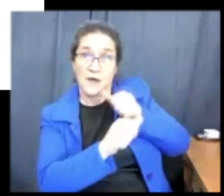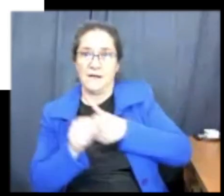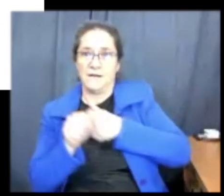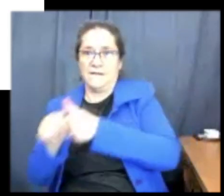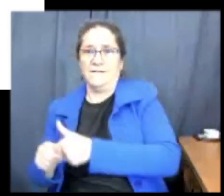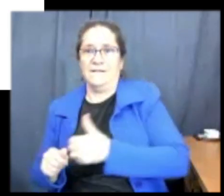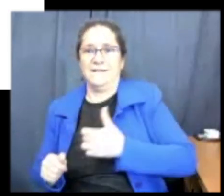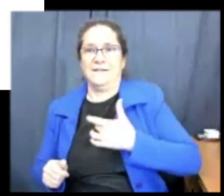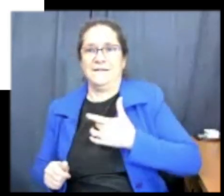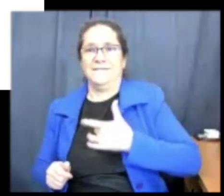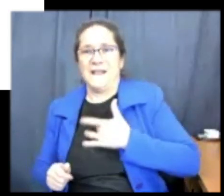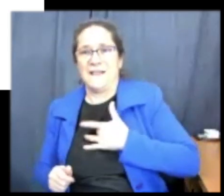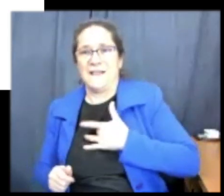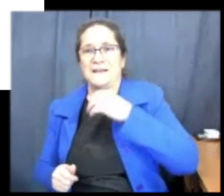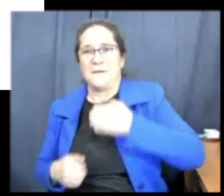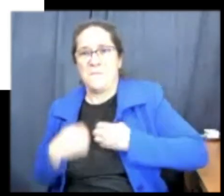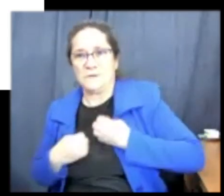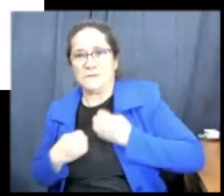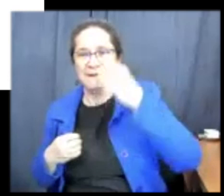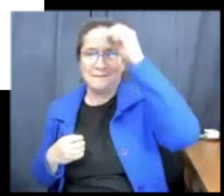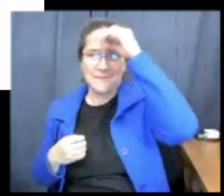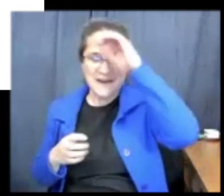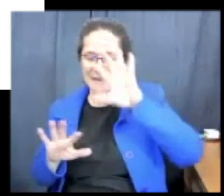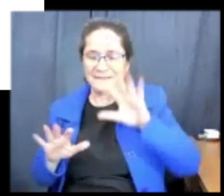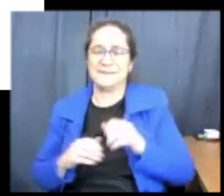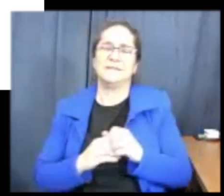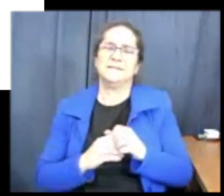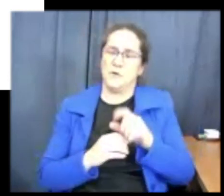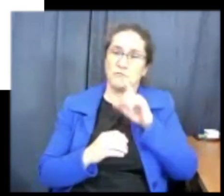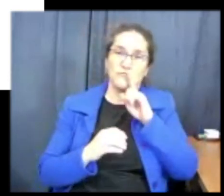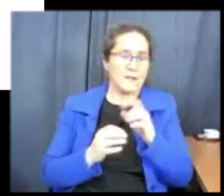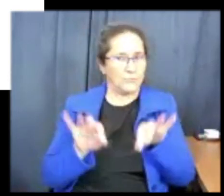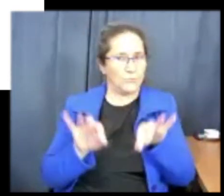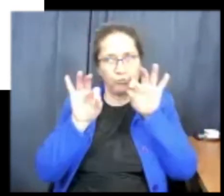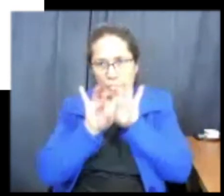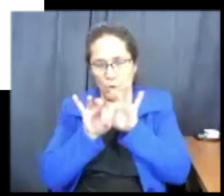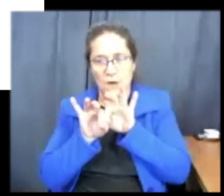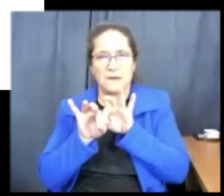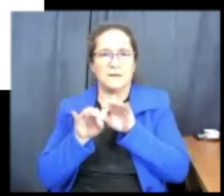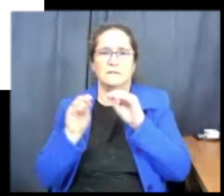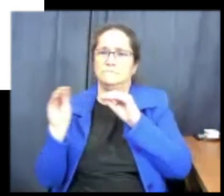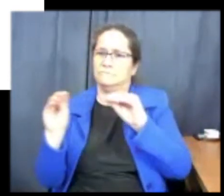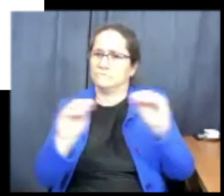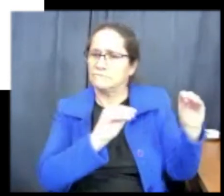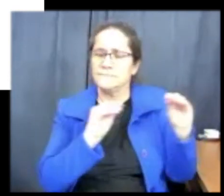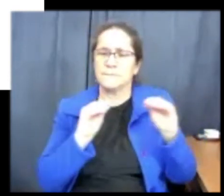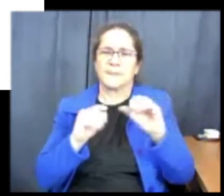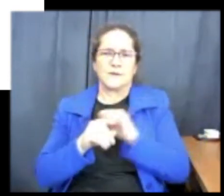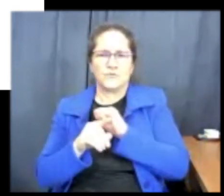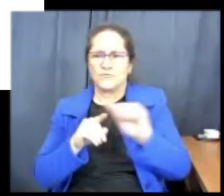And so you really need to make sure your teams are trained all the way from your Intervention Specialist, to your General Education Teacher,